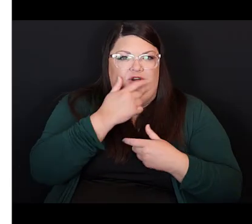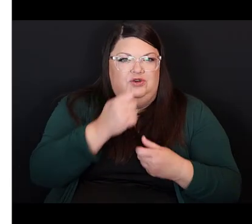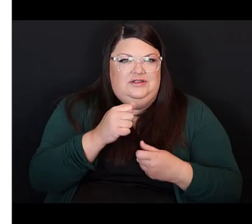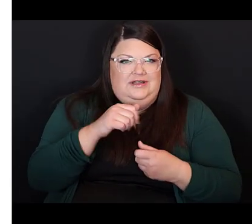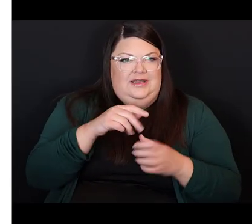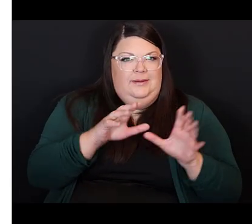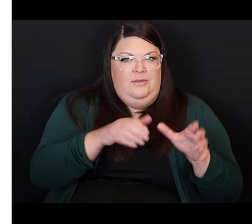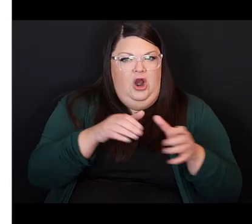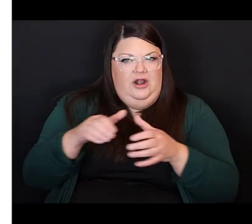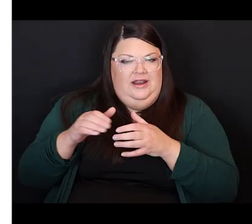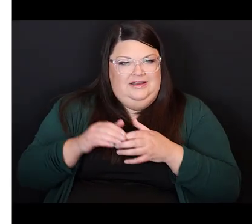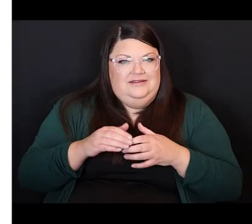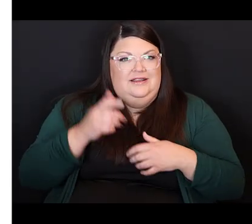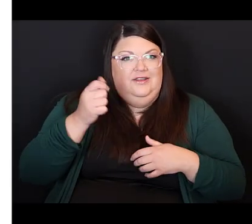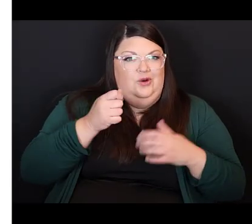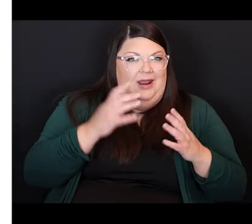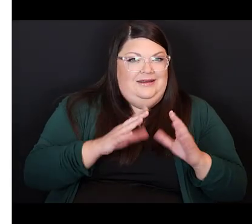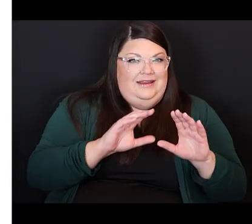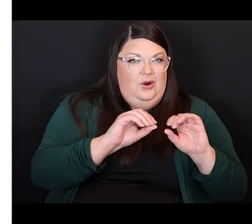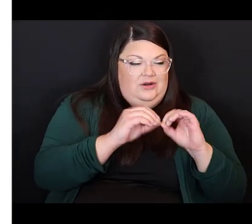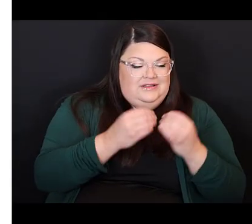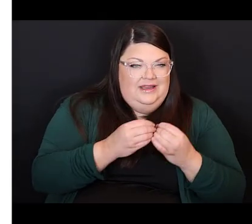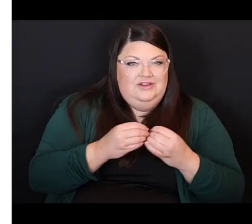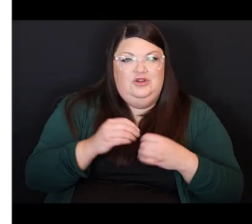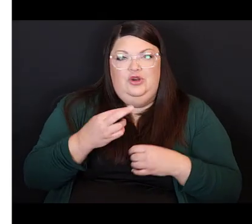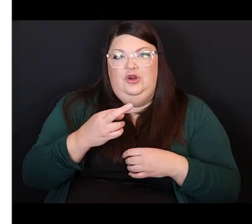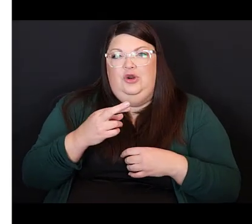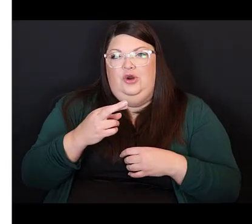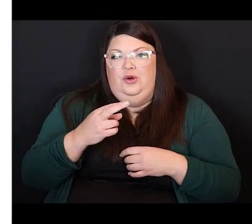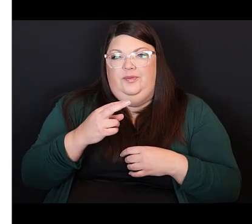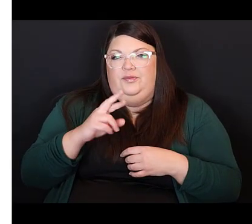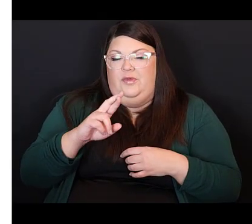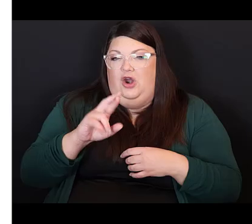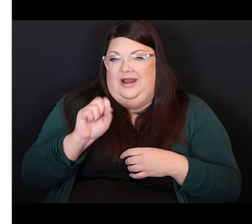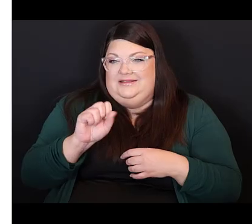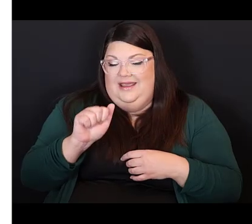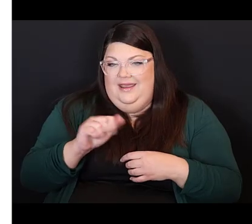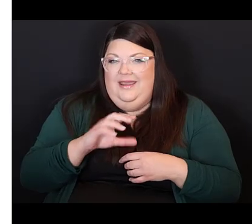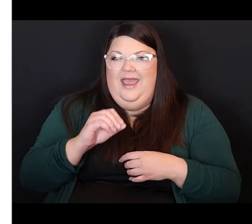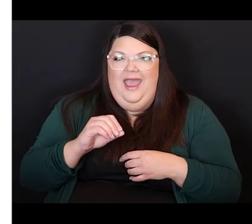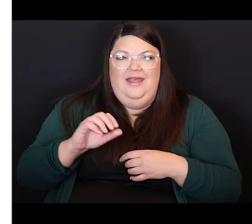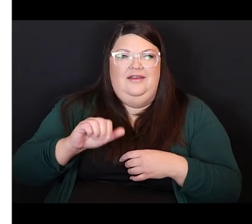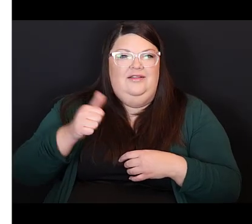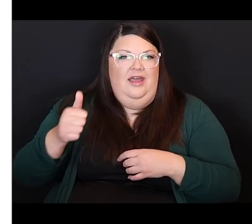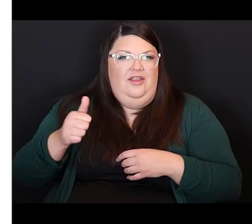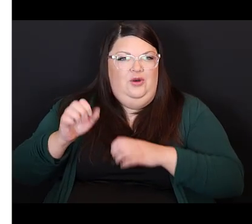organization, the Rehabilitation Services Administration, and the cross-site evaluation.